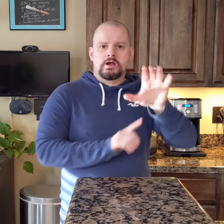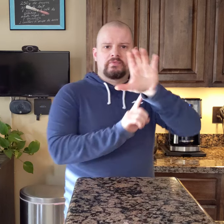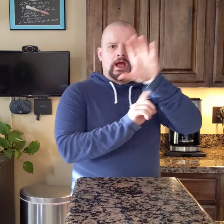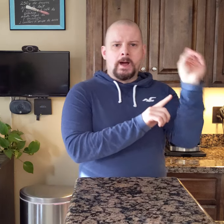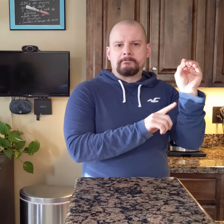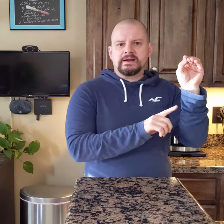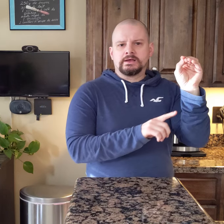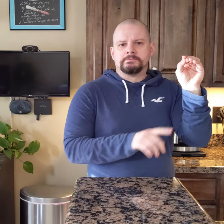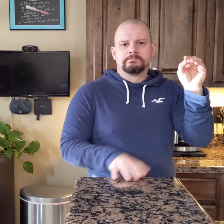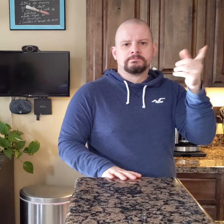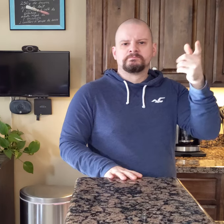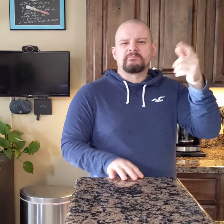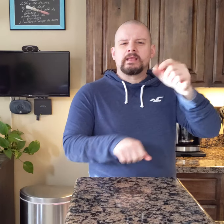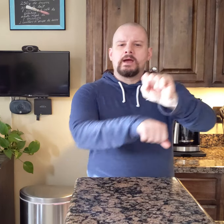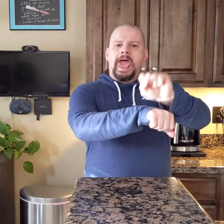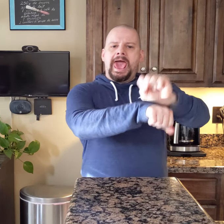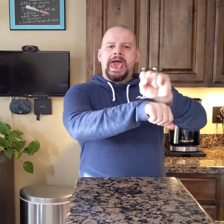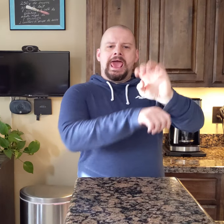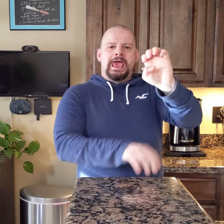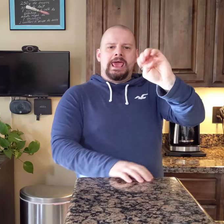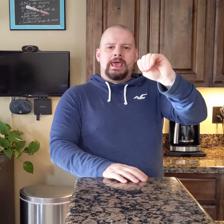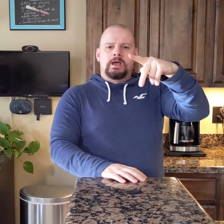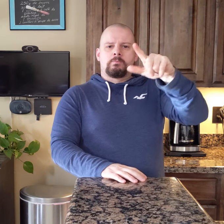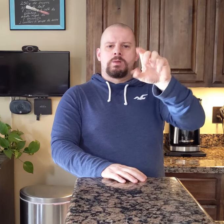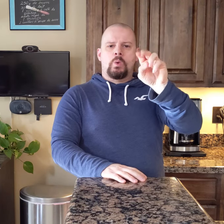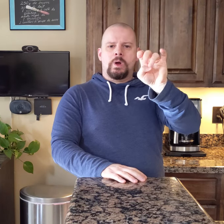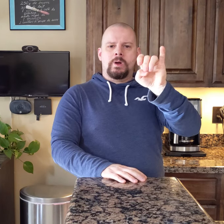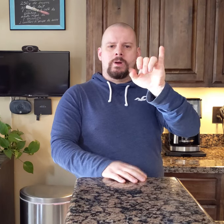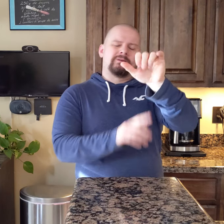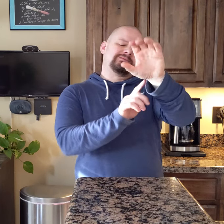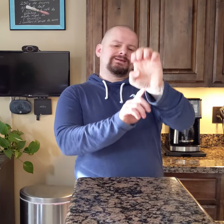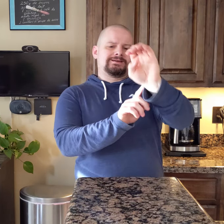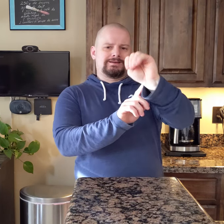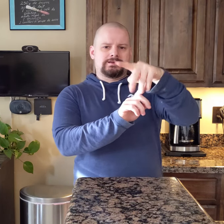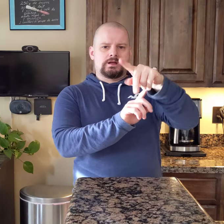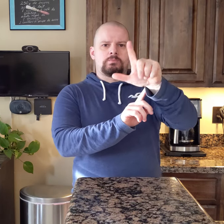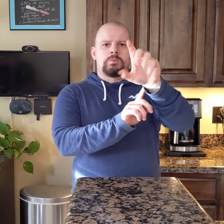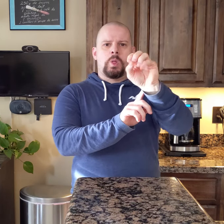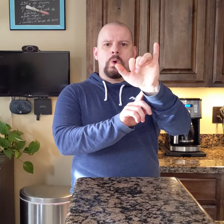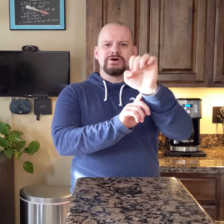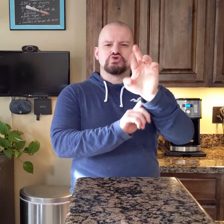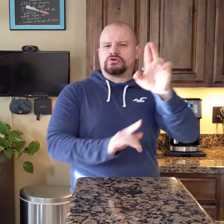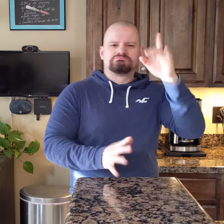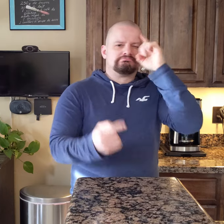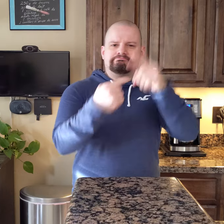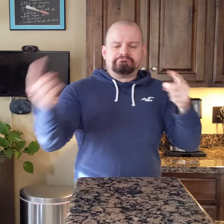then your company, or an employer opposes which